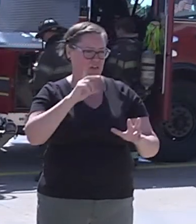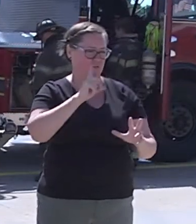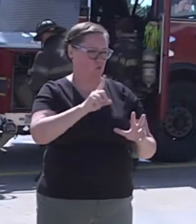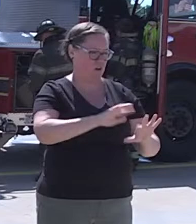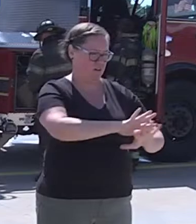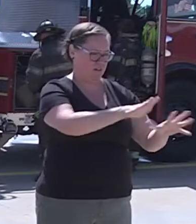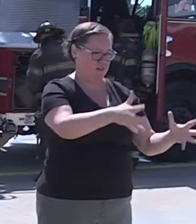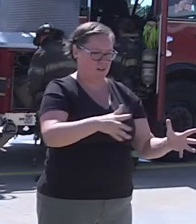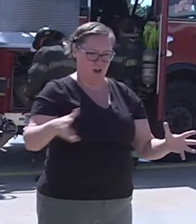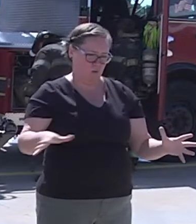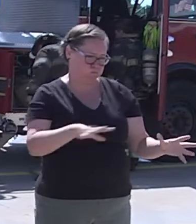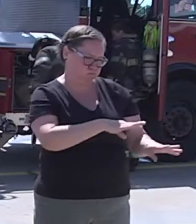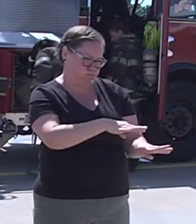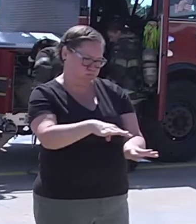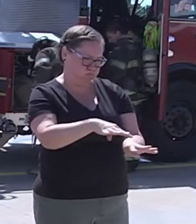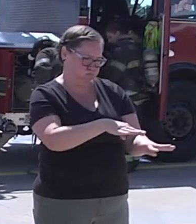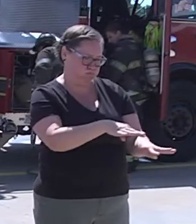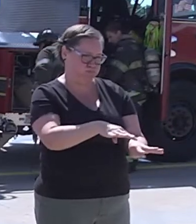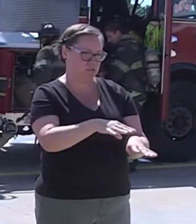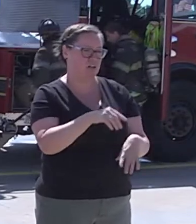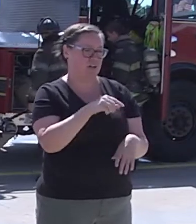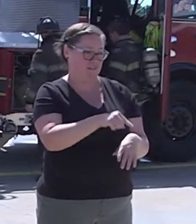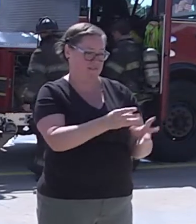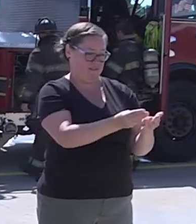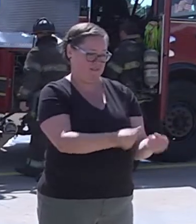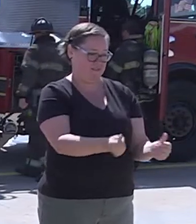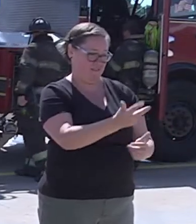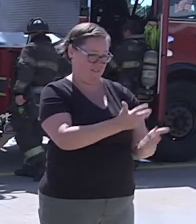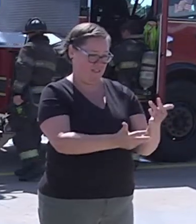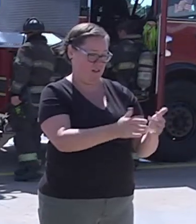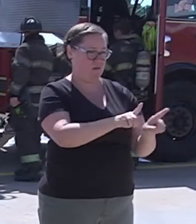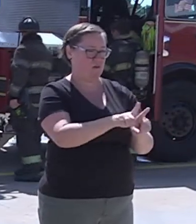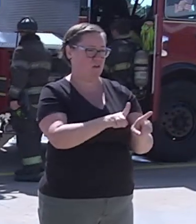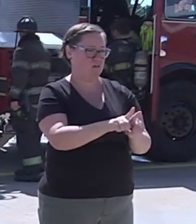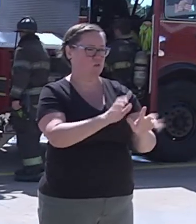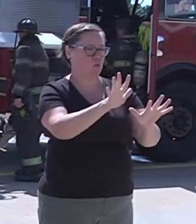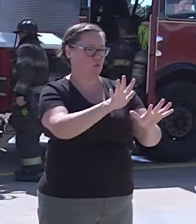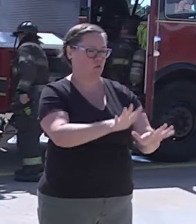fires and also cool them down after they have been shut off always want to make sure that we